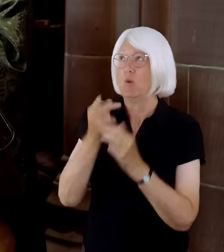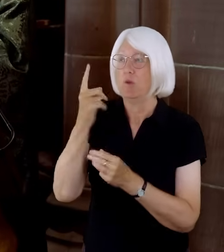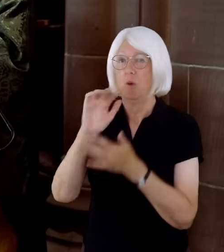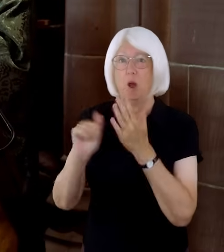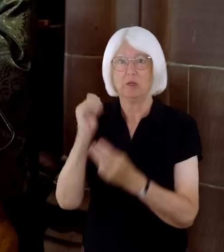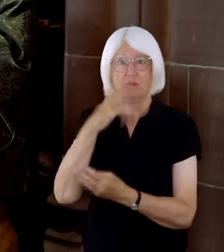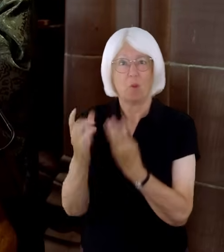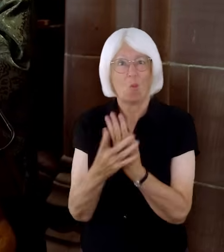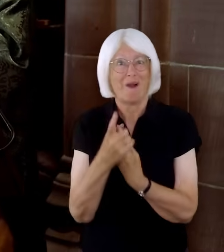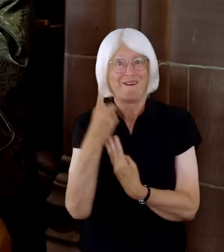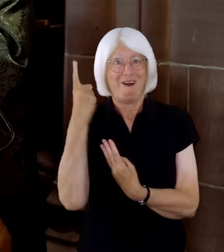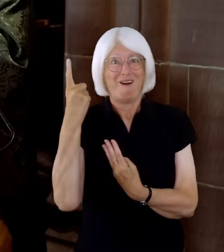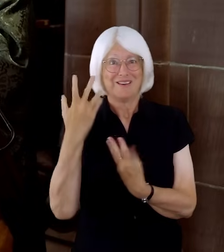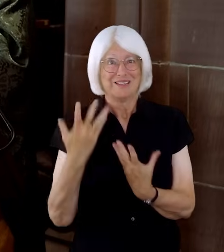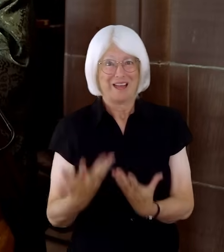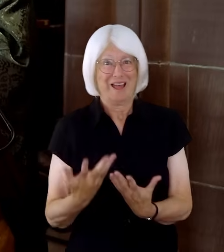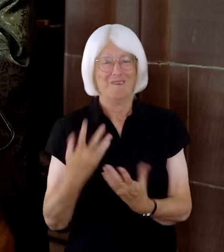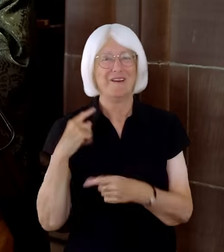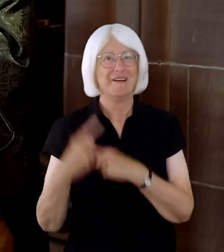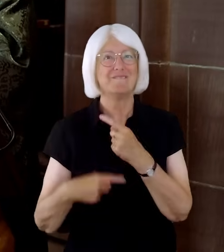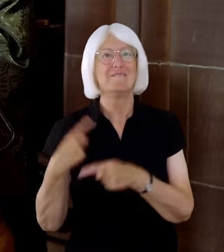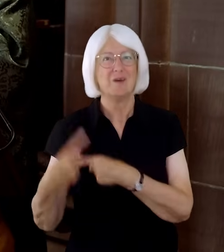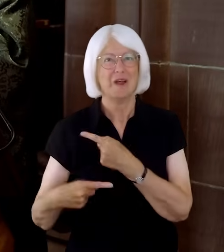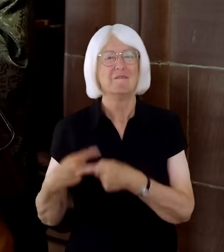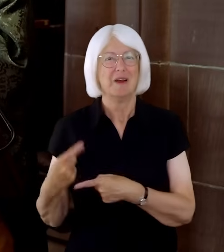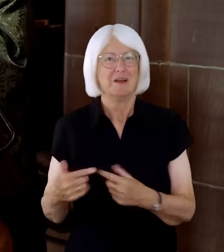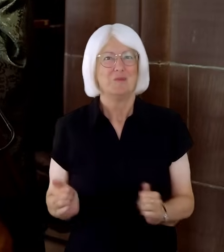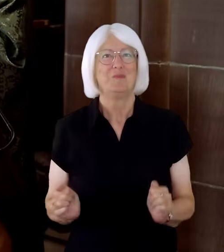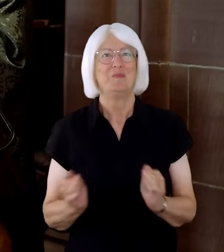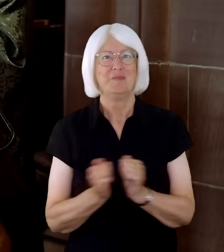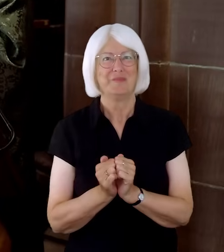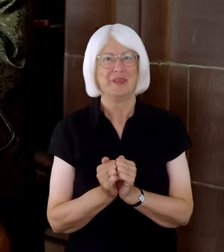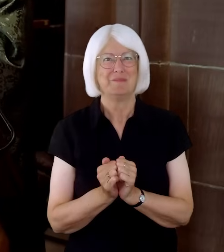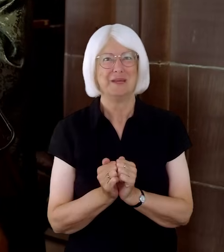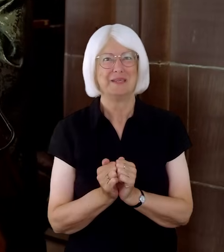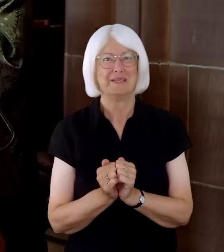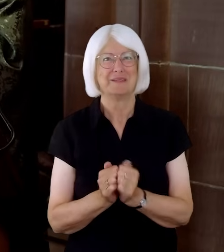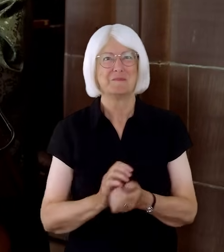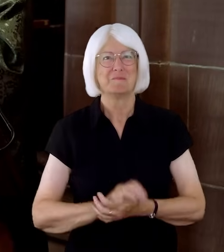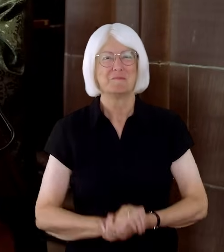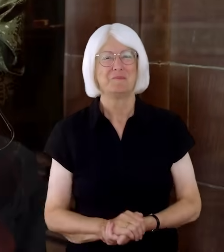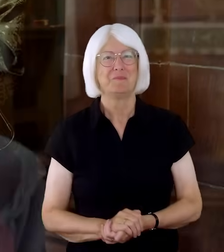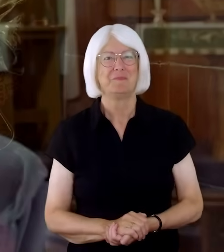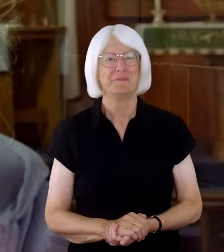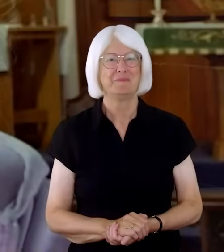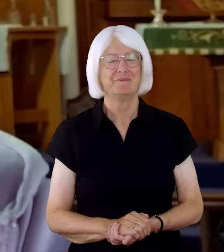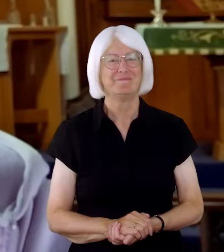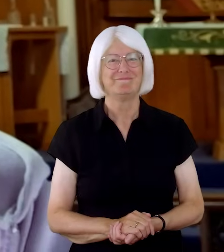of the Holy Spirit, one God now and for ever. Amen.